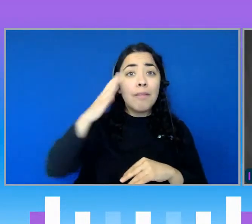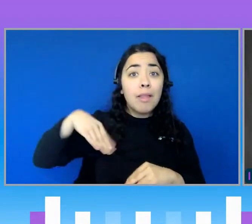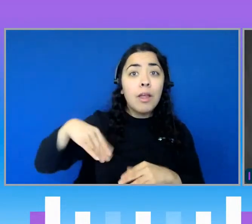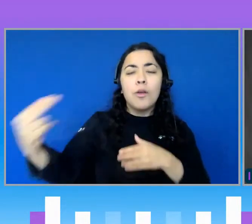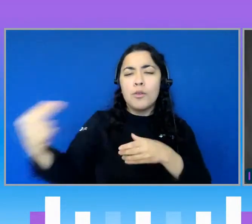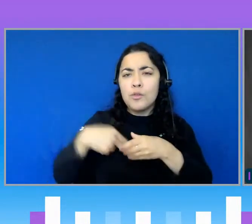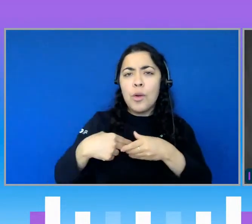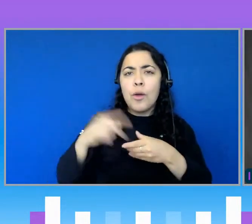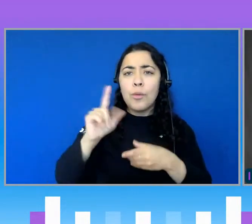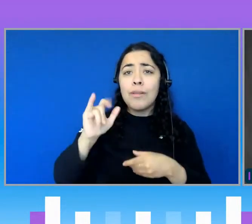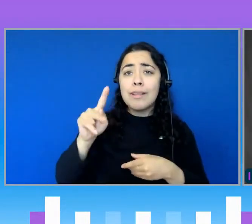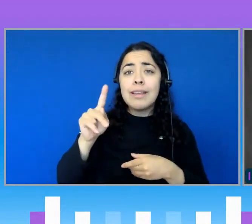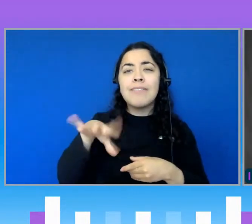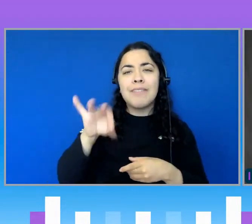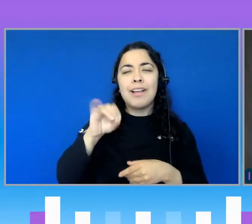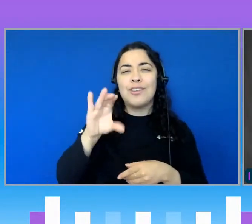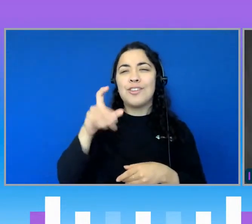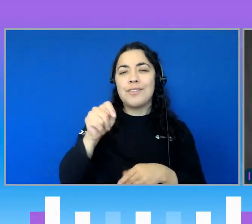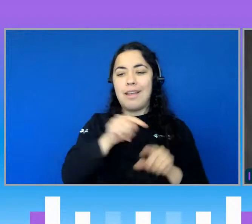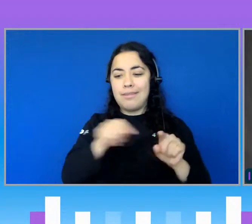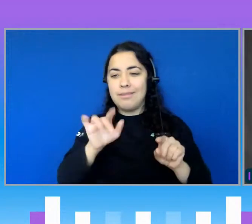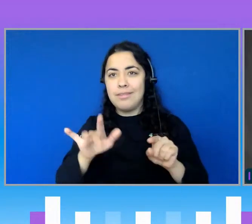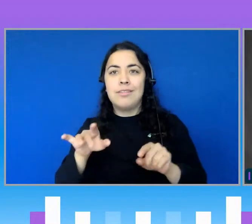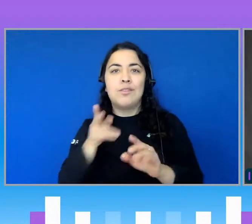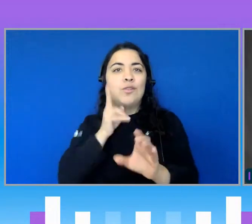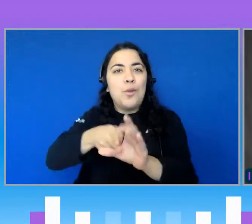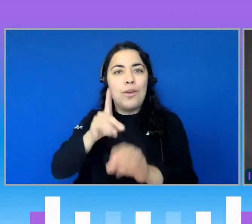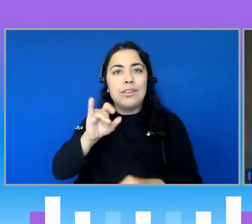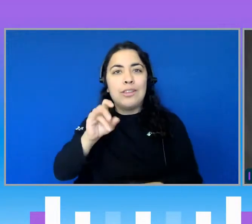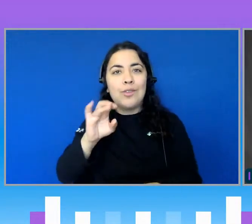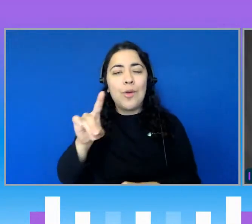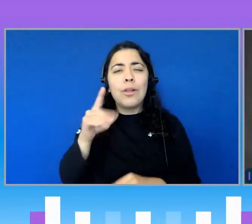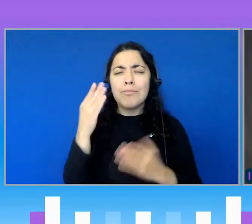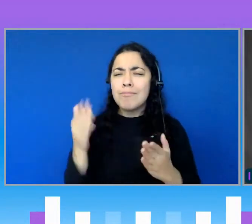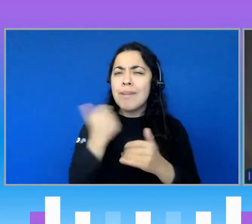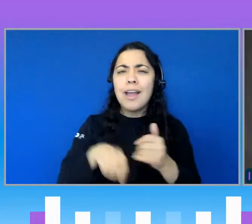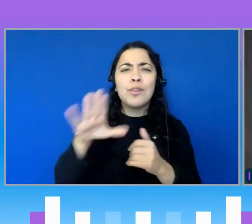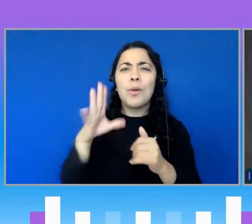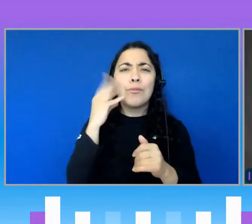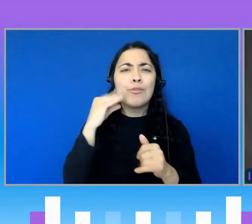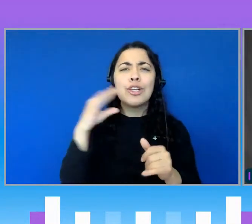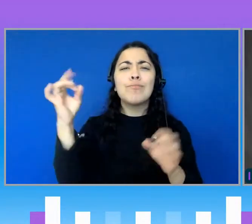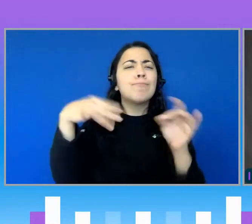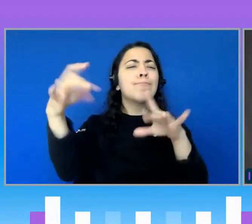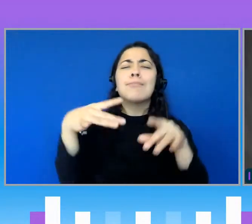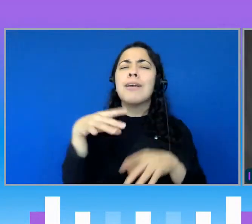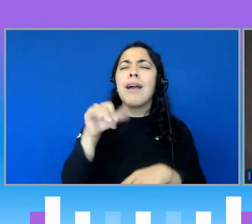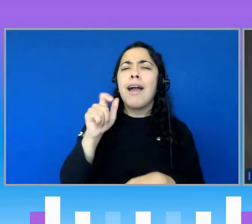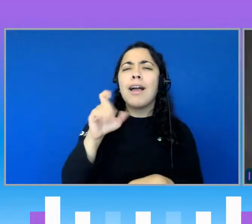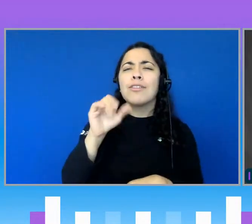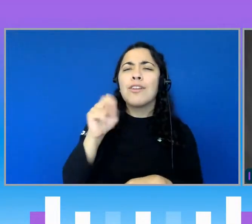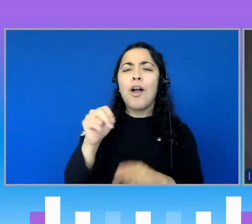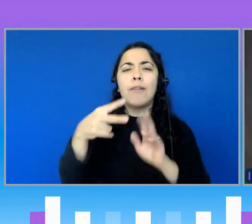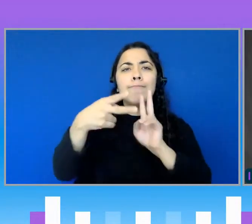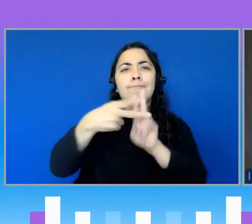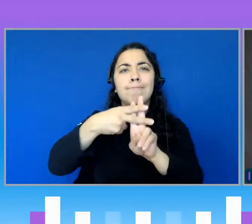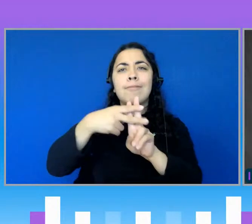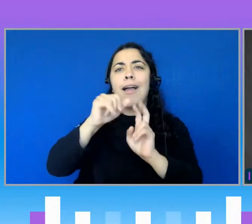You can join via the link posted in chat. Be sure to also share your experiences on social using the hashtag Axe-con and enjoy